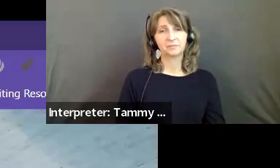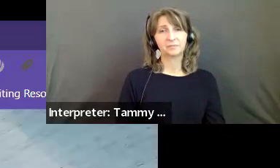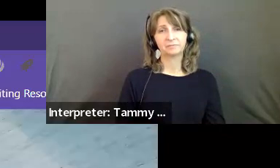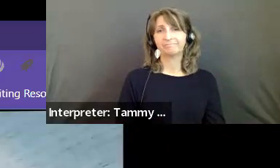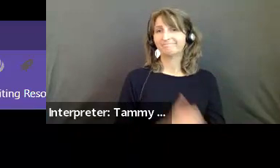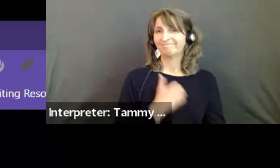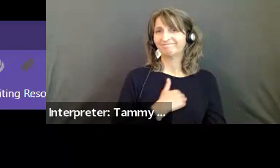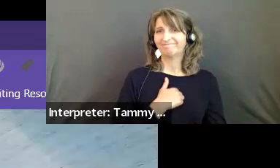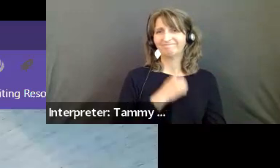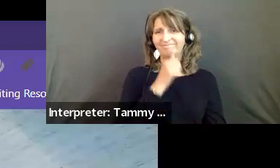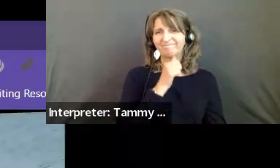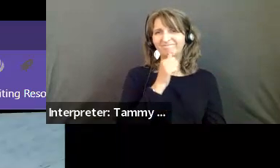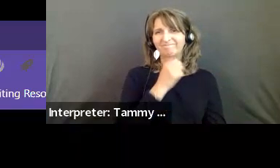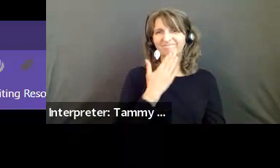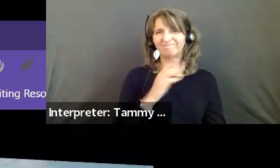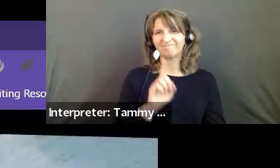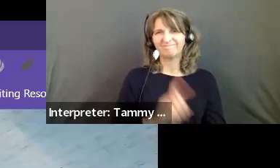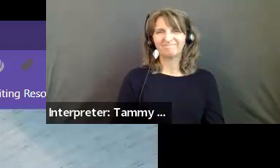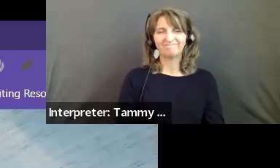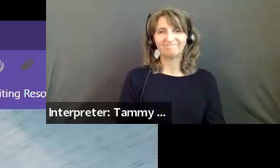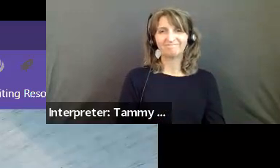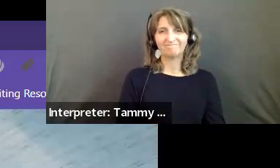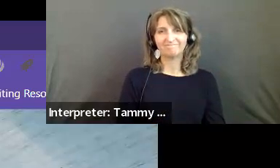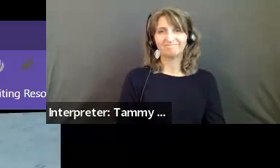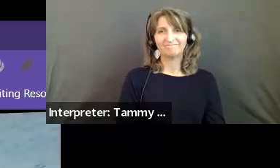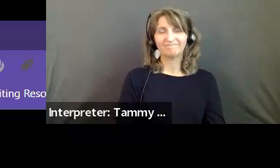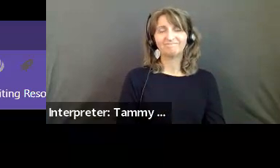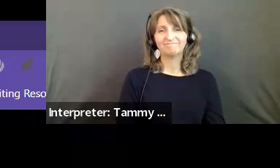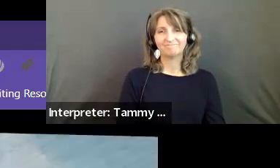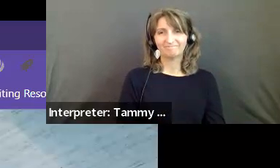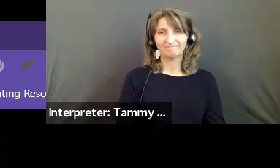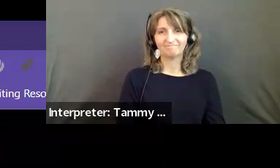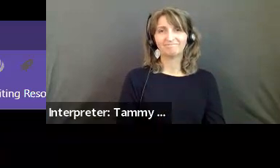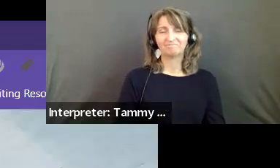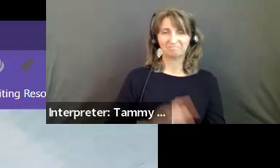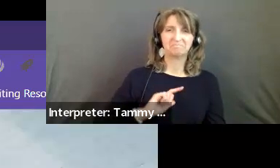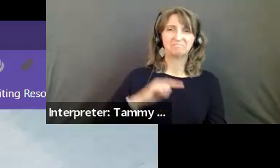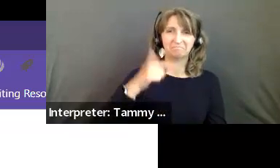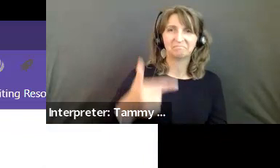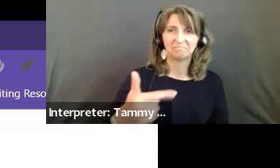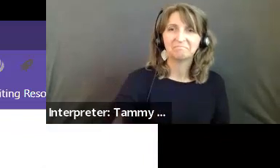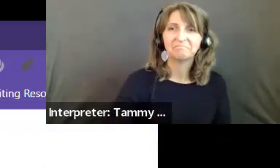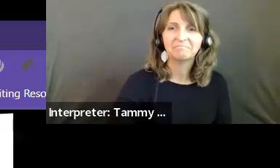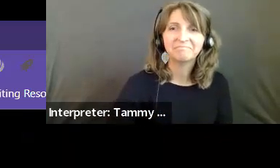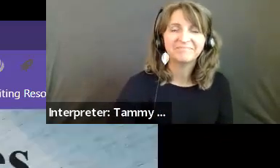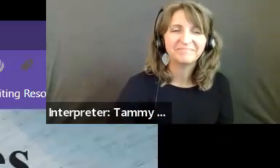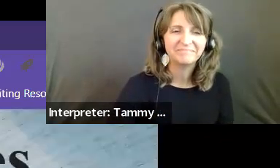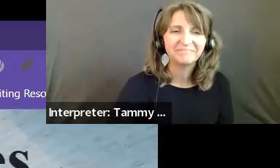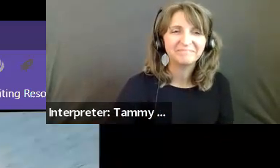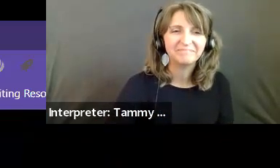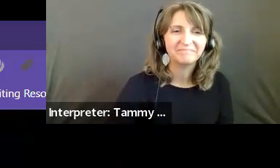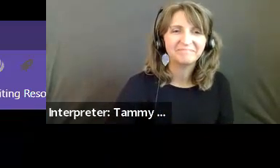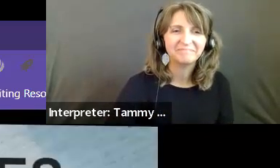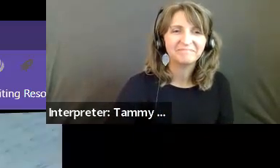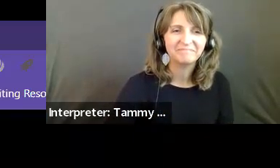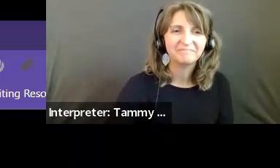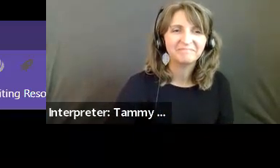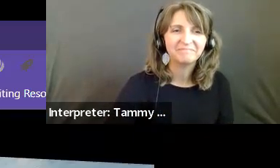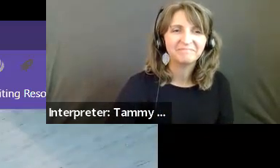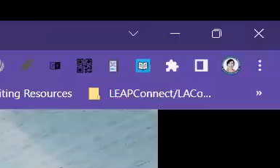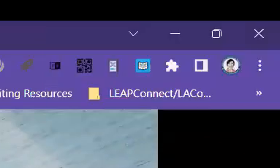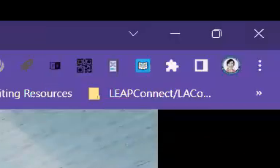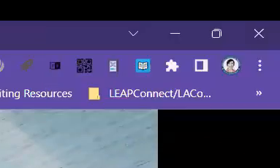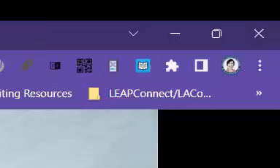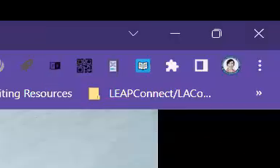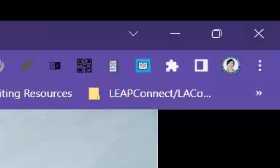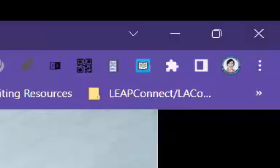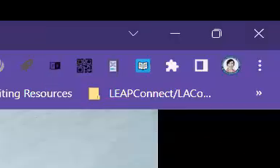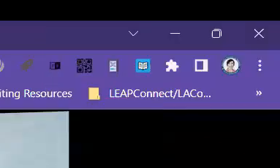Sorry about that guys.